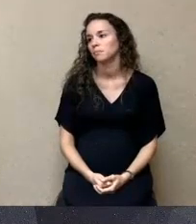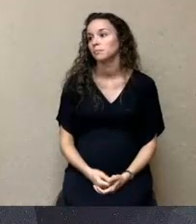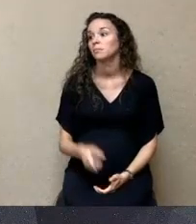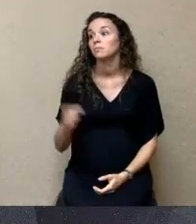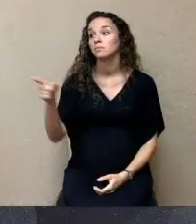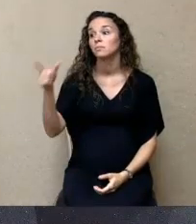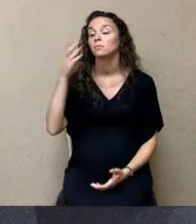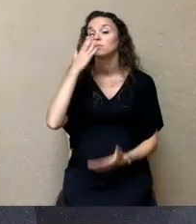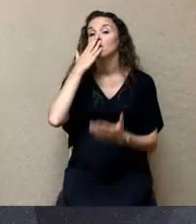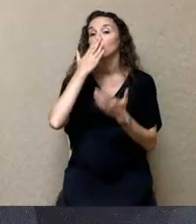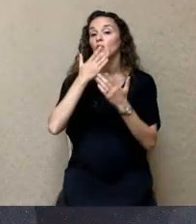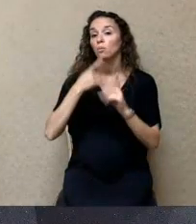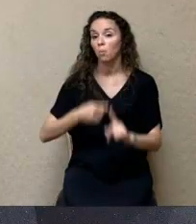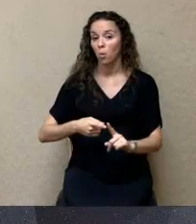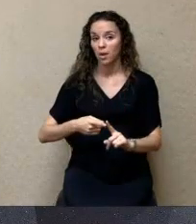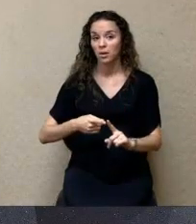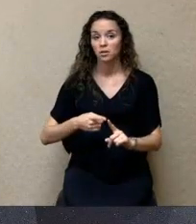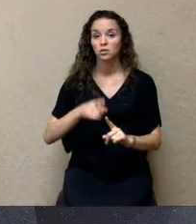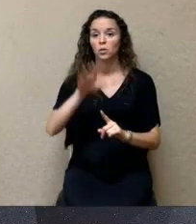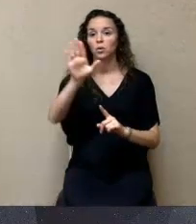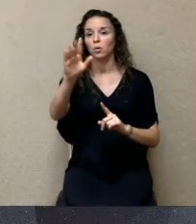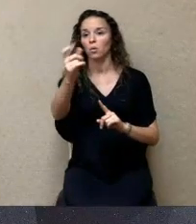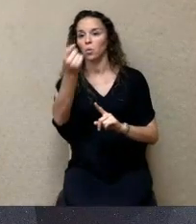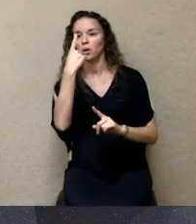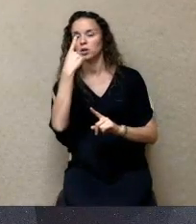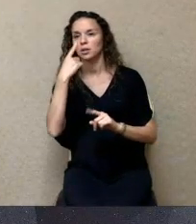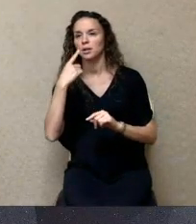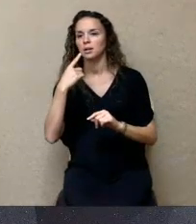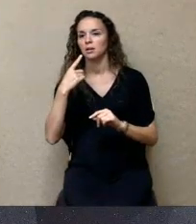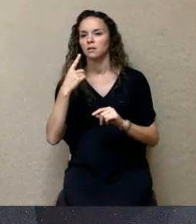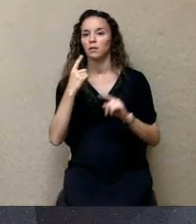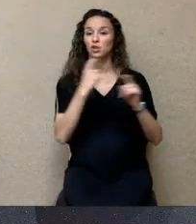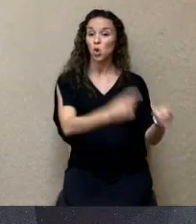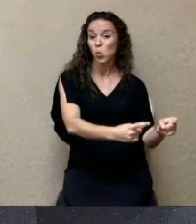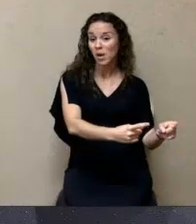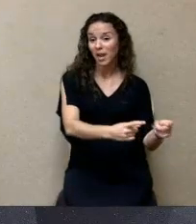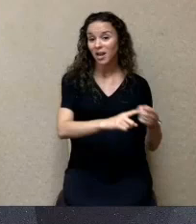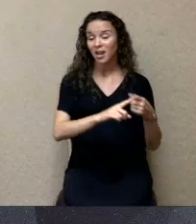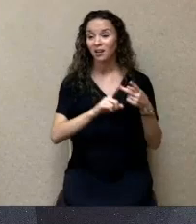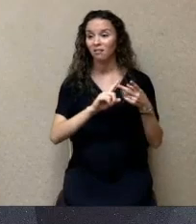That's a great point, so to your question about donating or things like that.